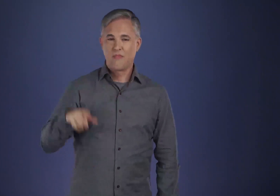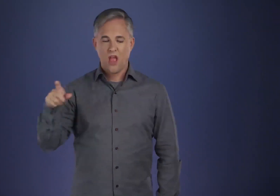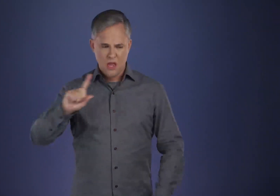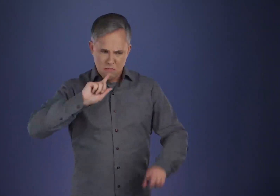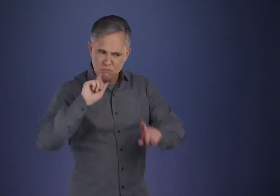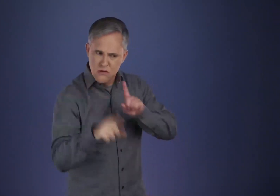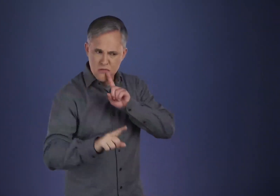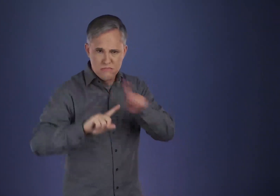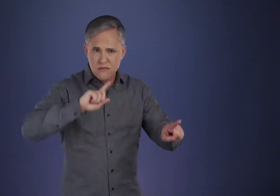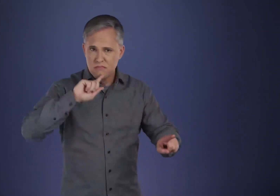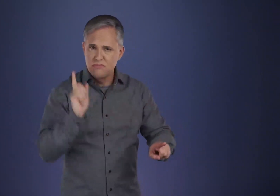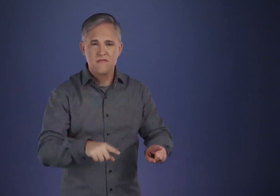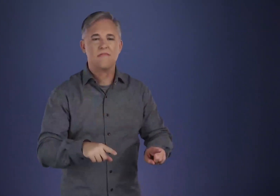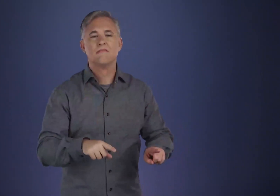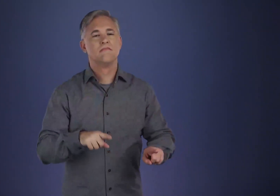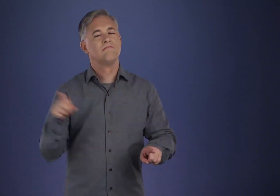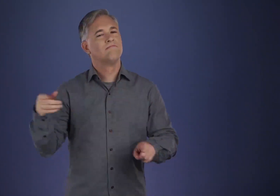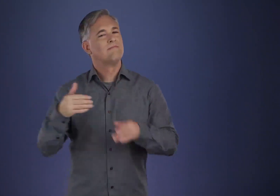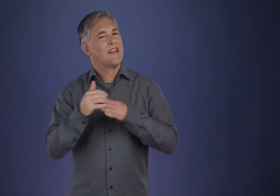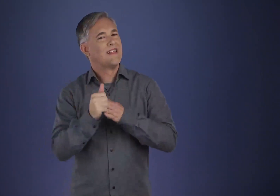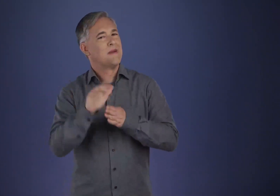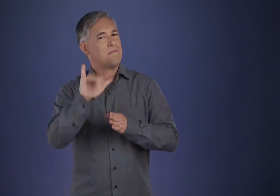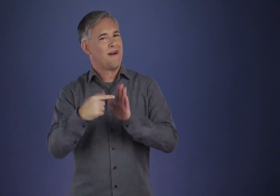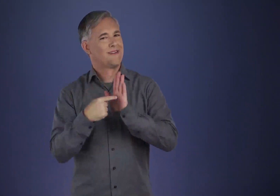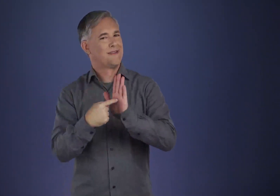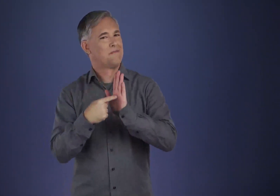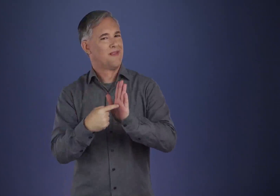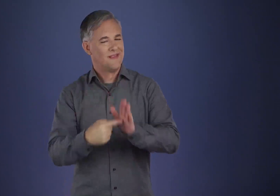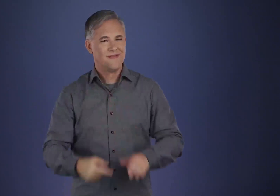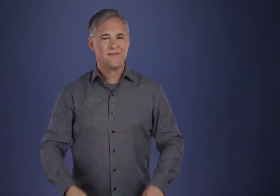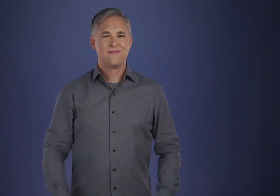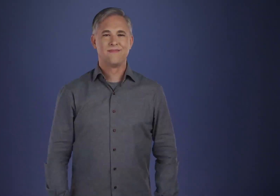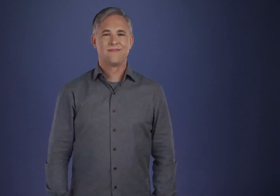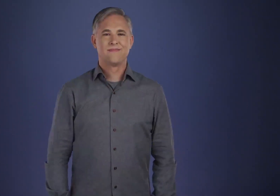in fact, these are the true voice of Alcoholics Anonymous.